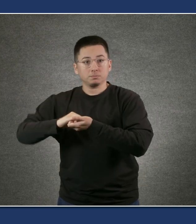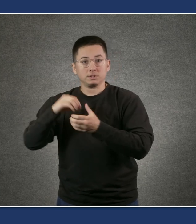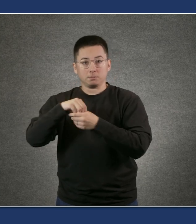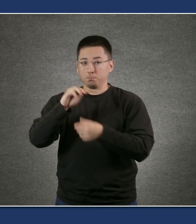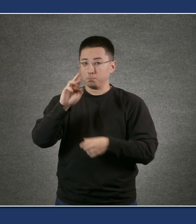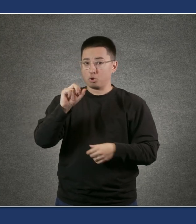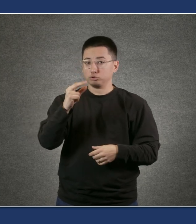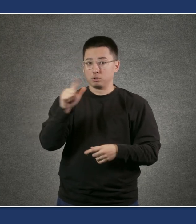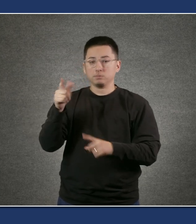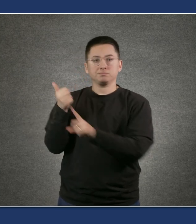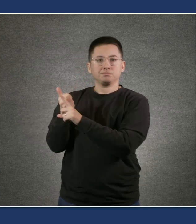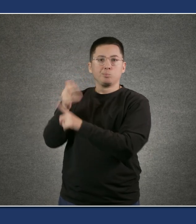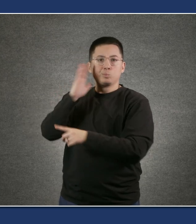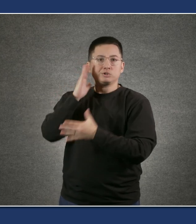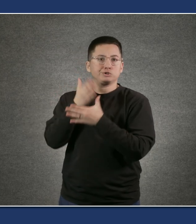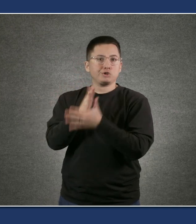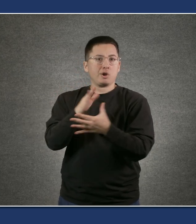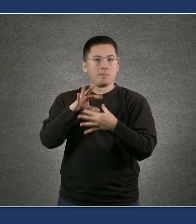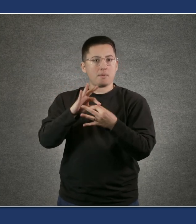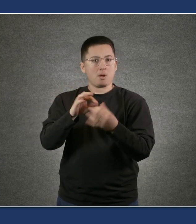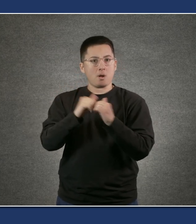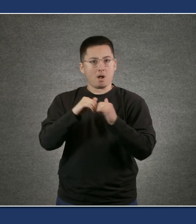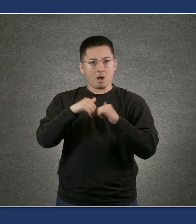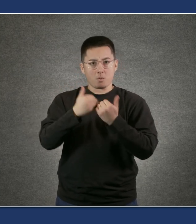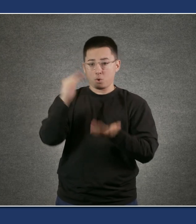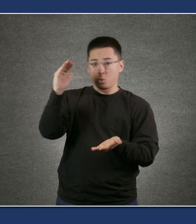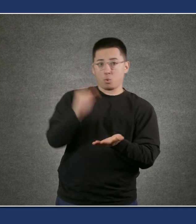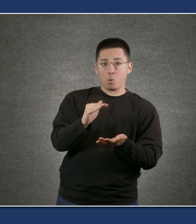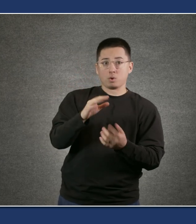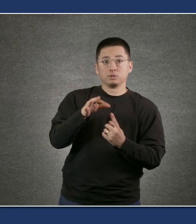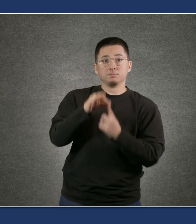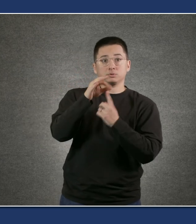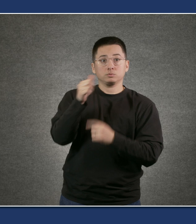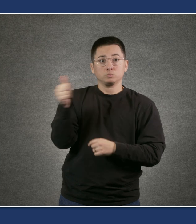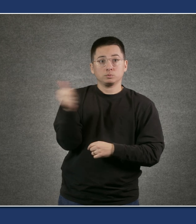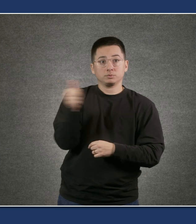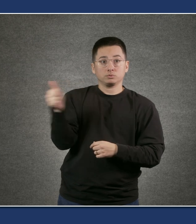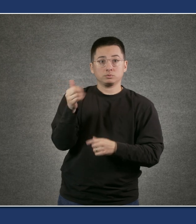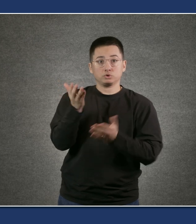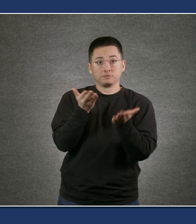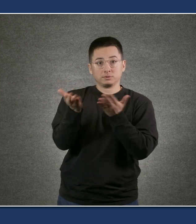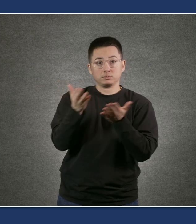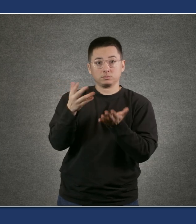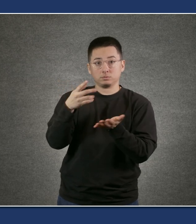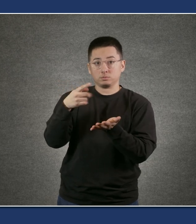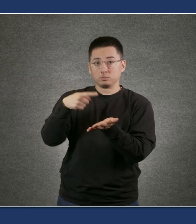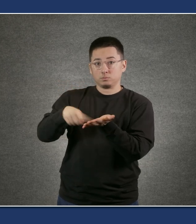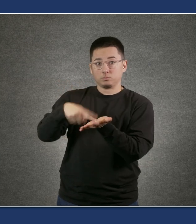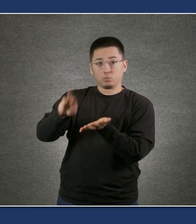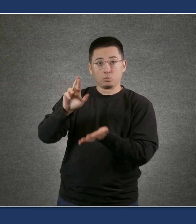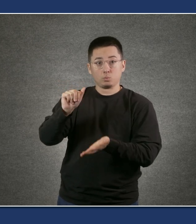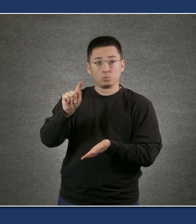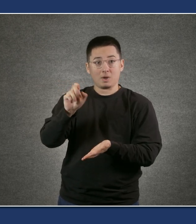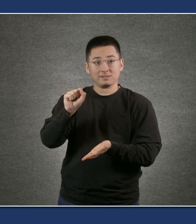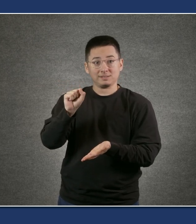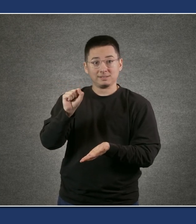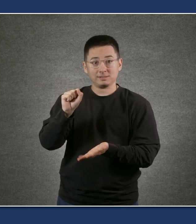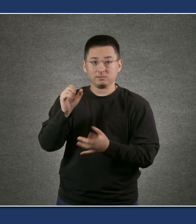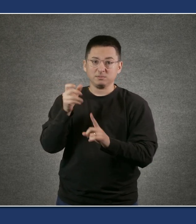service reimbursement rates are affecting the entire transportation landscape. You'll hear from her in a minute.